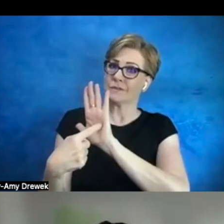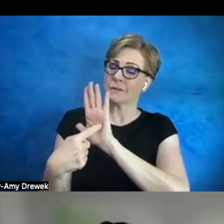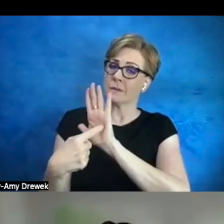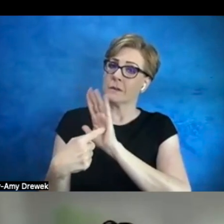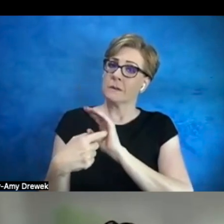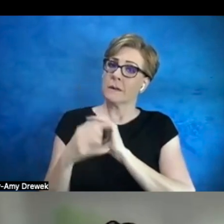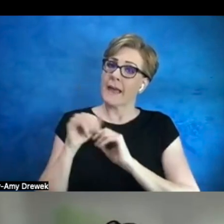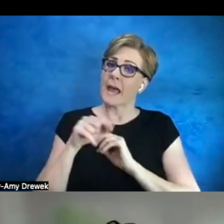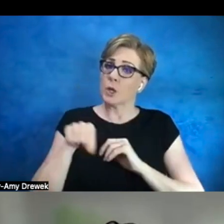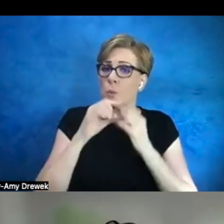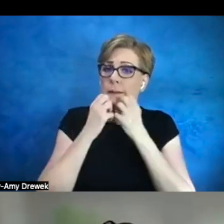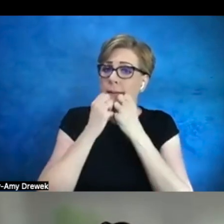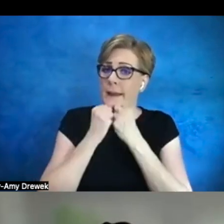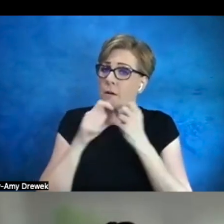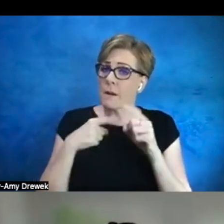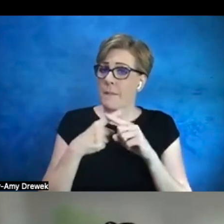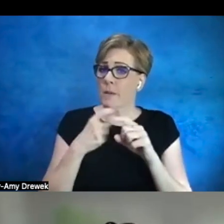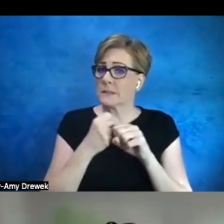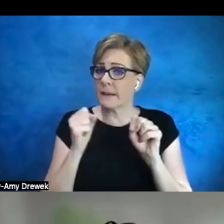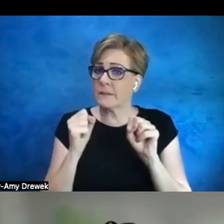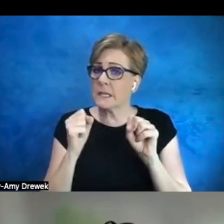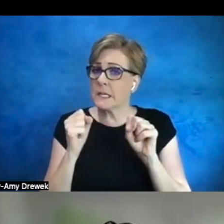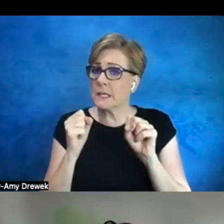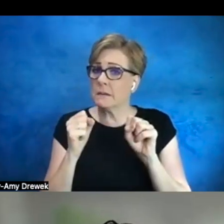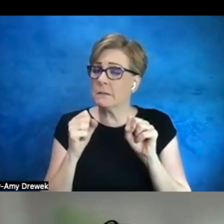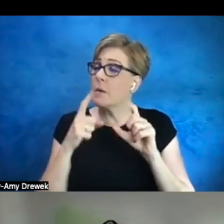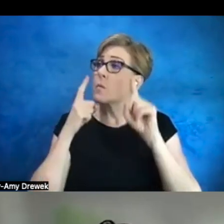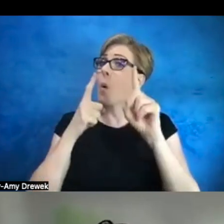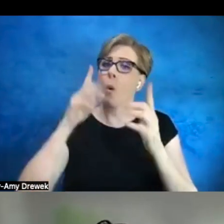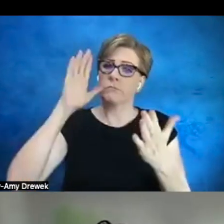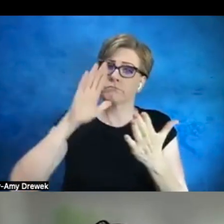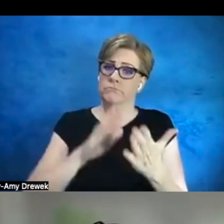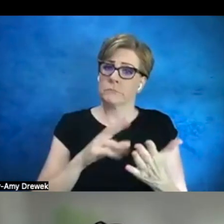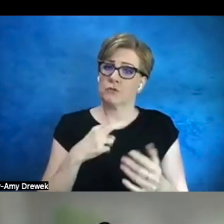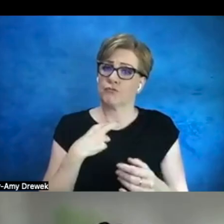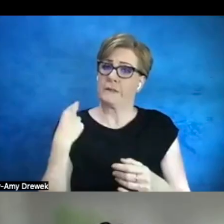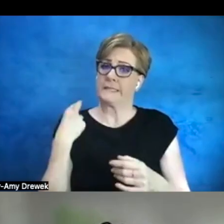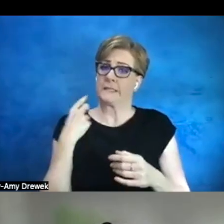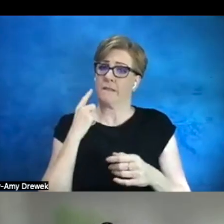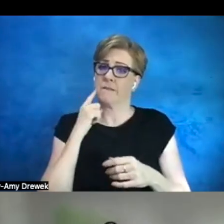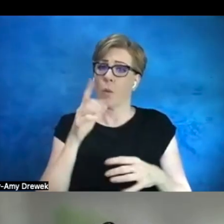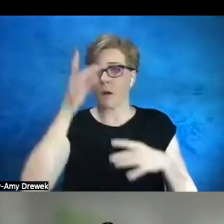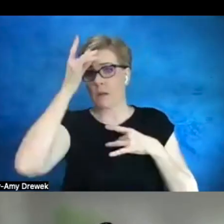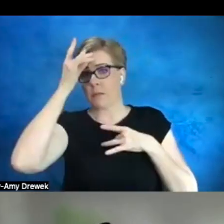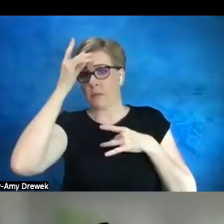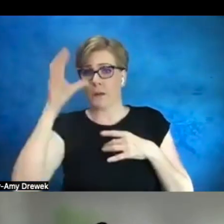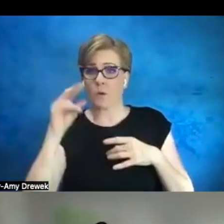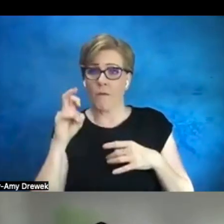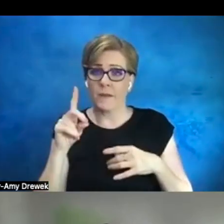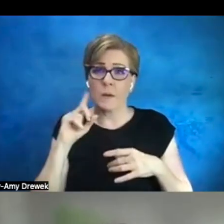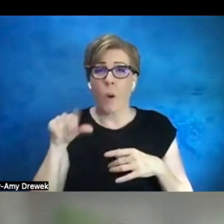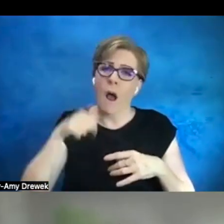that you are trying to mitigate their risk for COVID and other illnesses such as the flu.